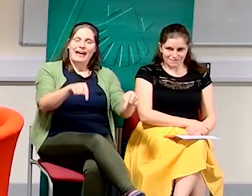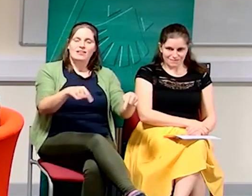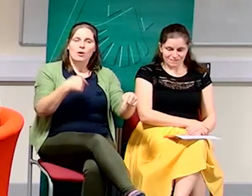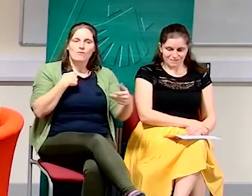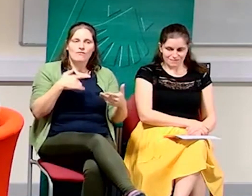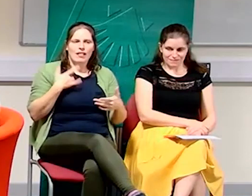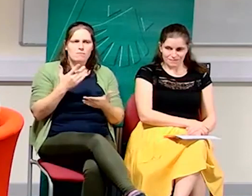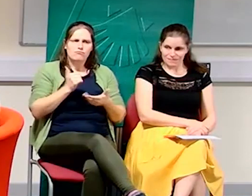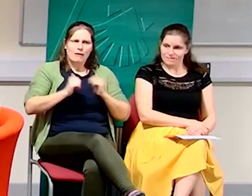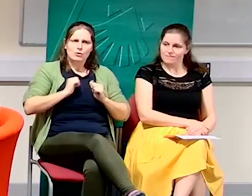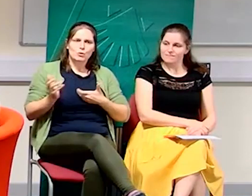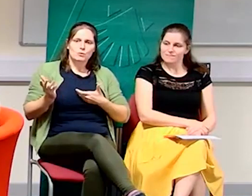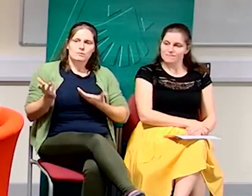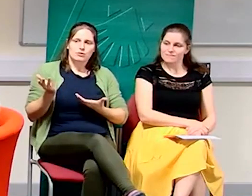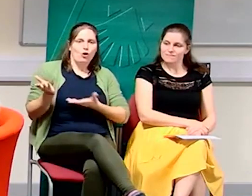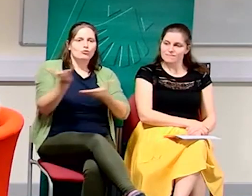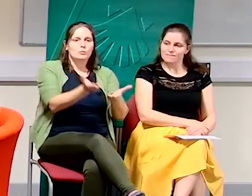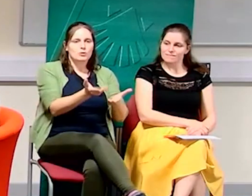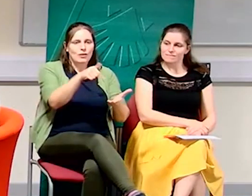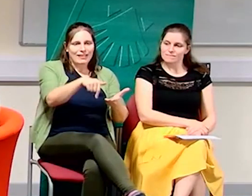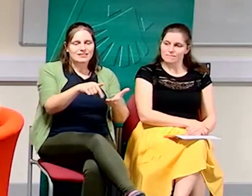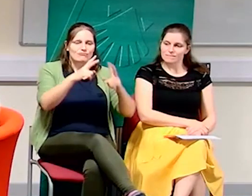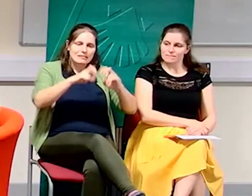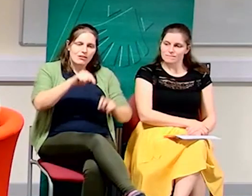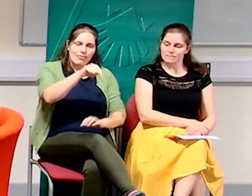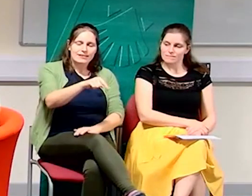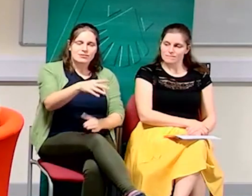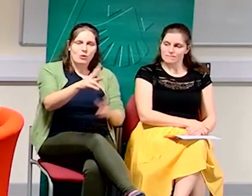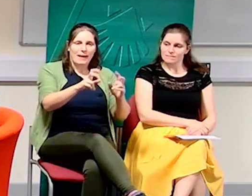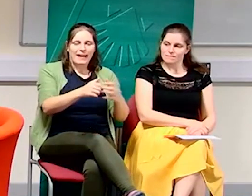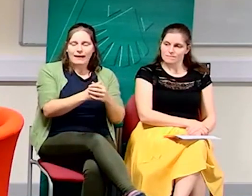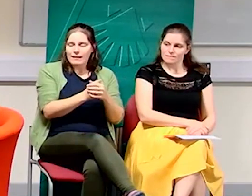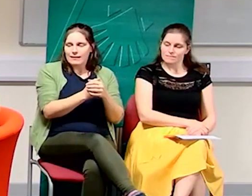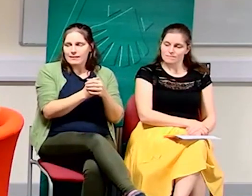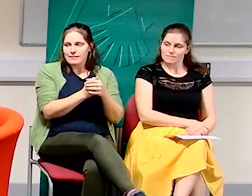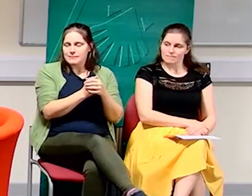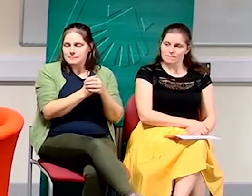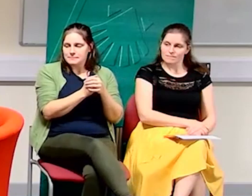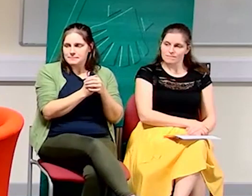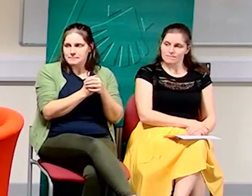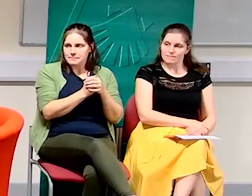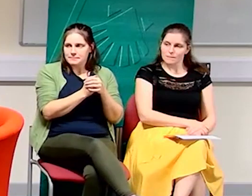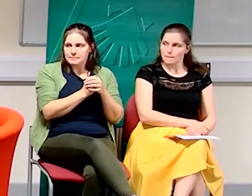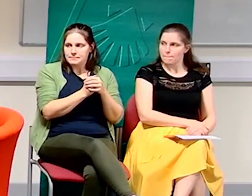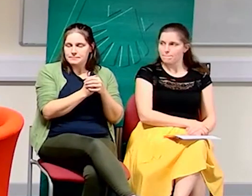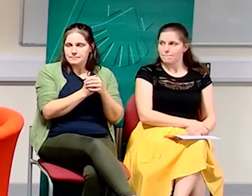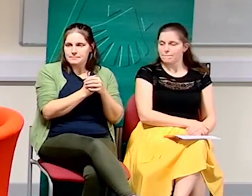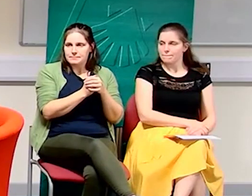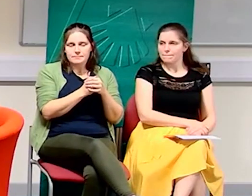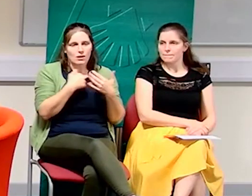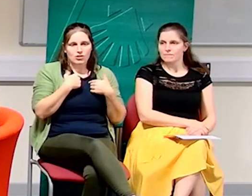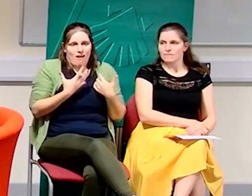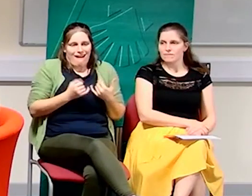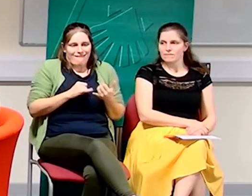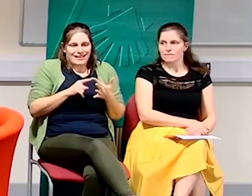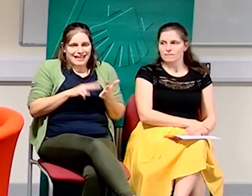to to the course um and um otherwise seeing um although I don't have an SEN or disability um